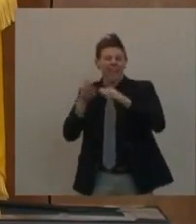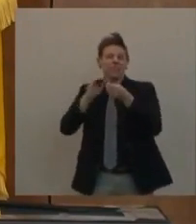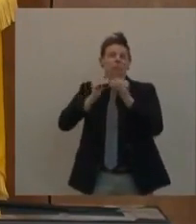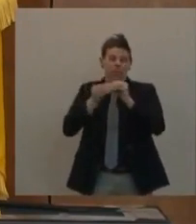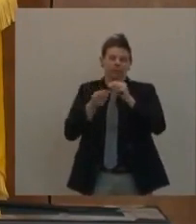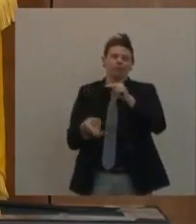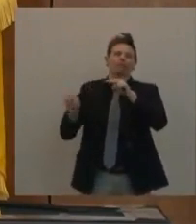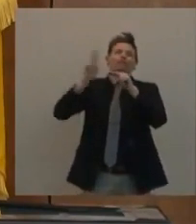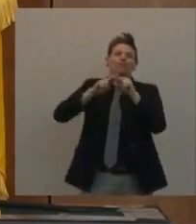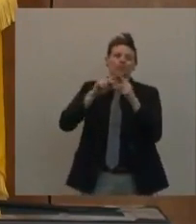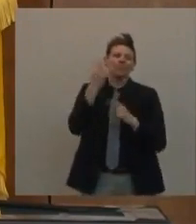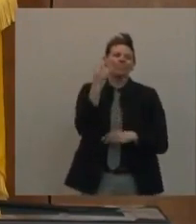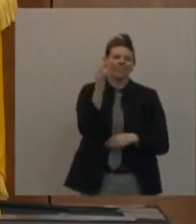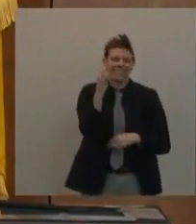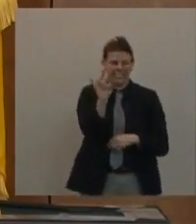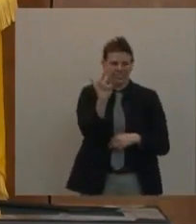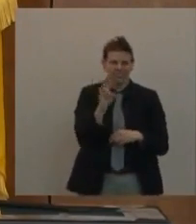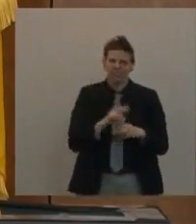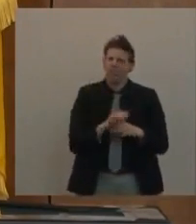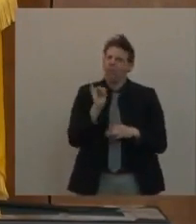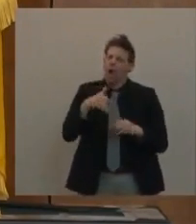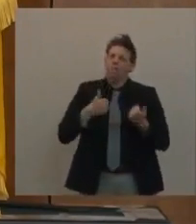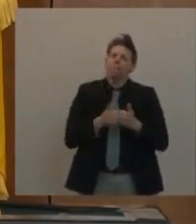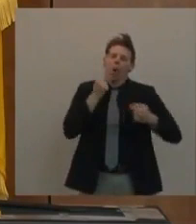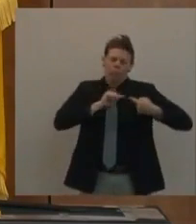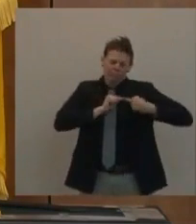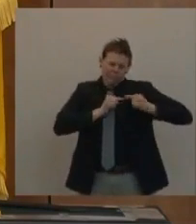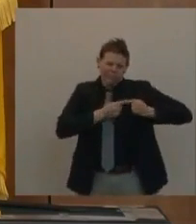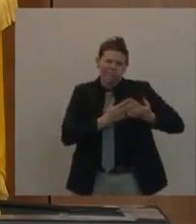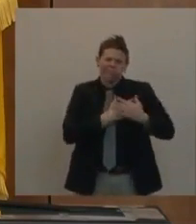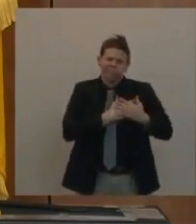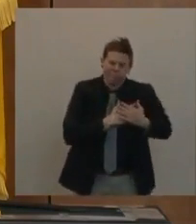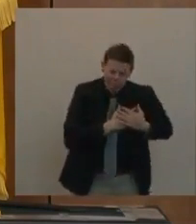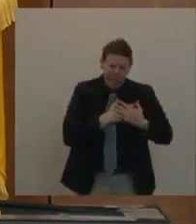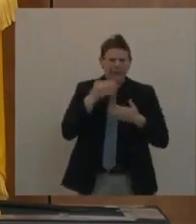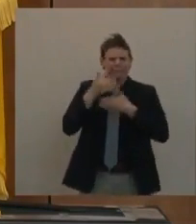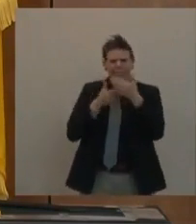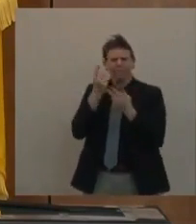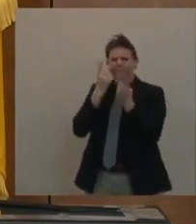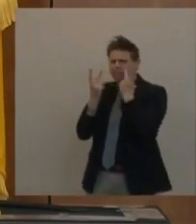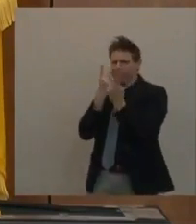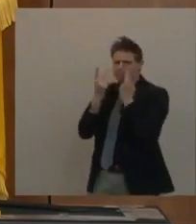IT IS PART OF A NURSING HOME CLUSTER THAT BRINGS OUR DEATH TO 17.